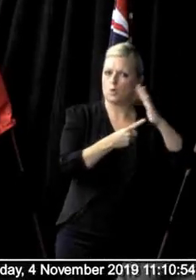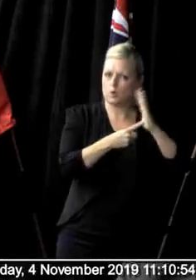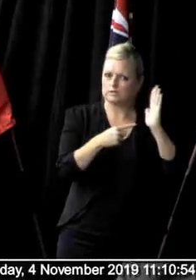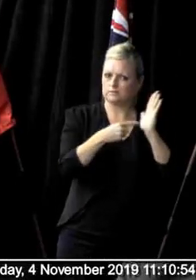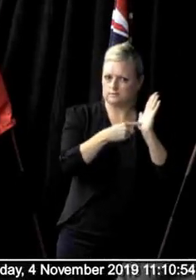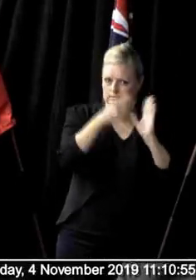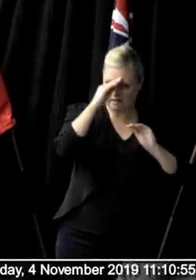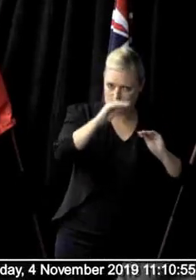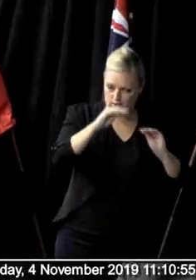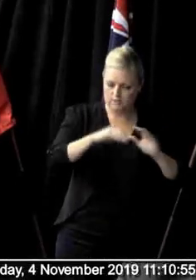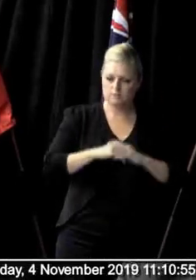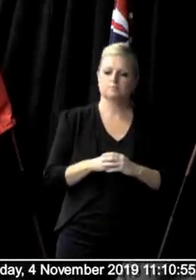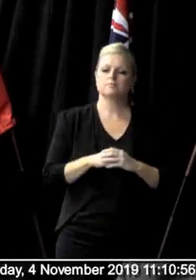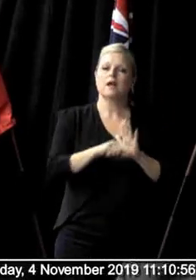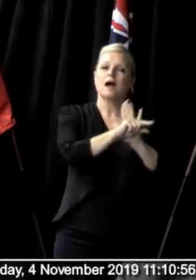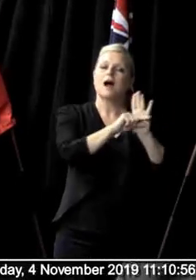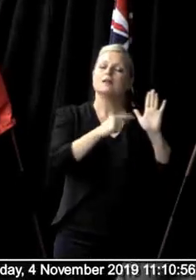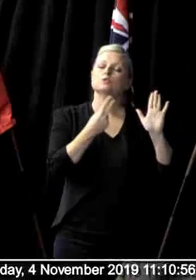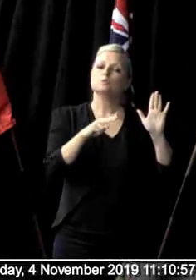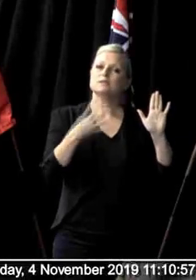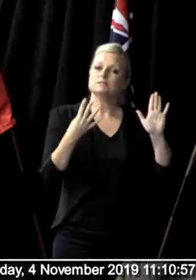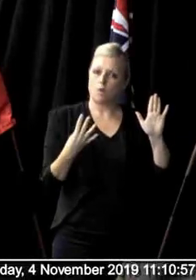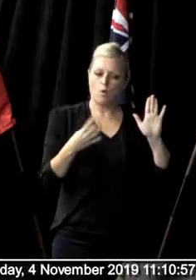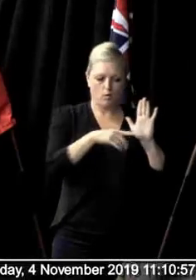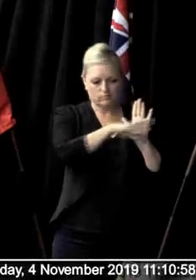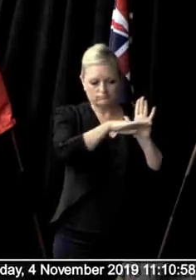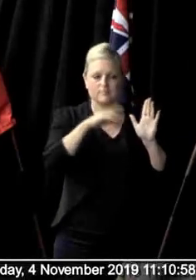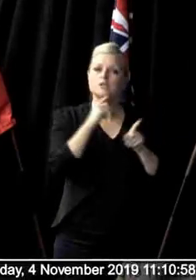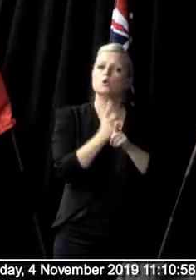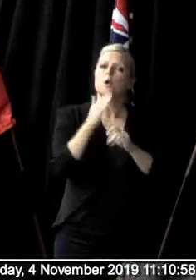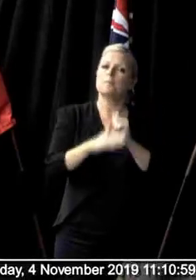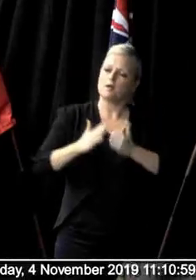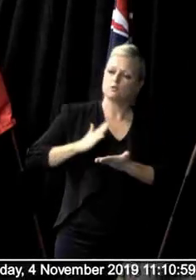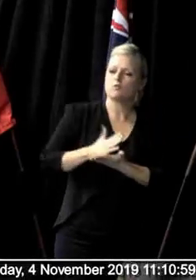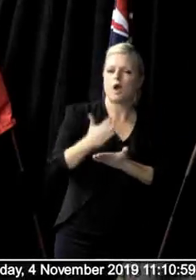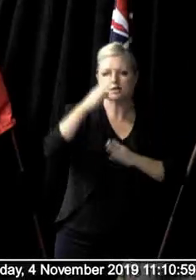Article 24 articulates the right to education for people with disability.